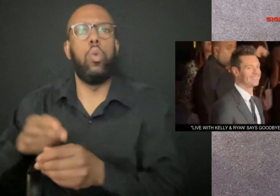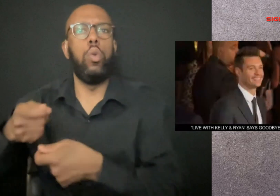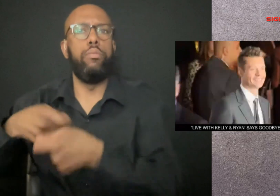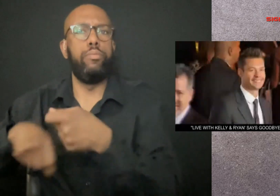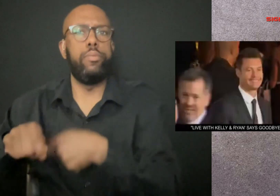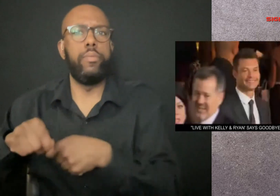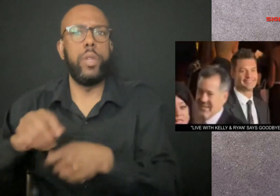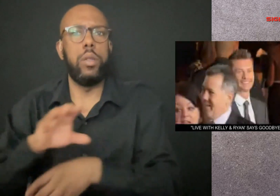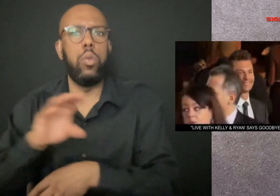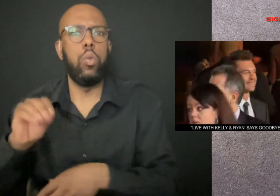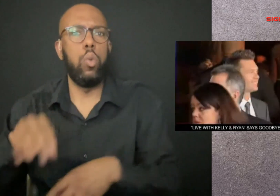said goodbye